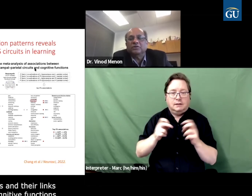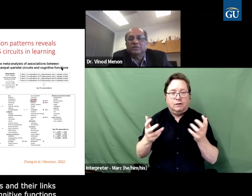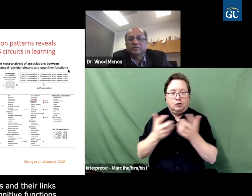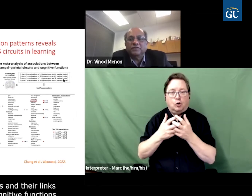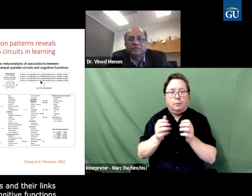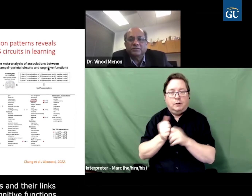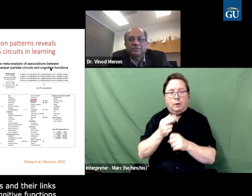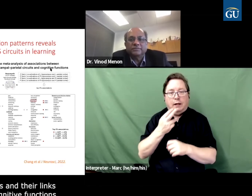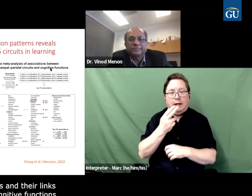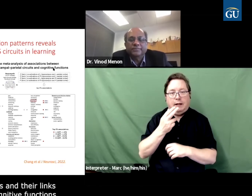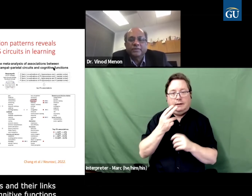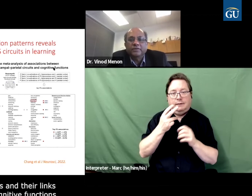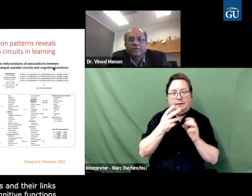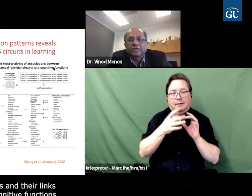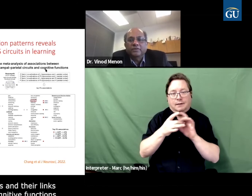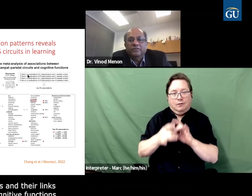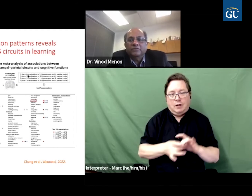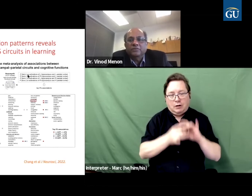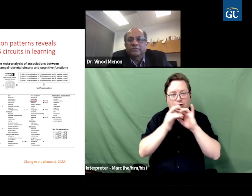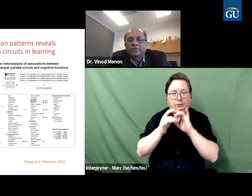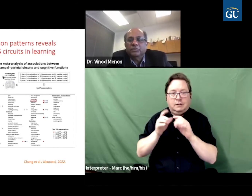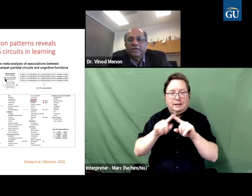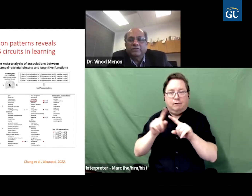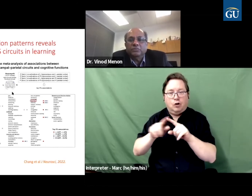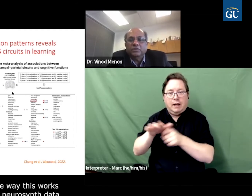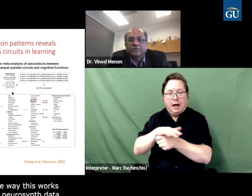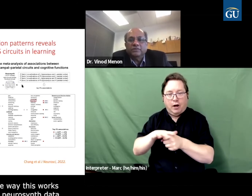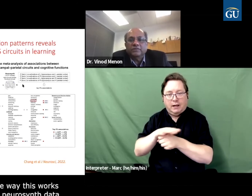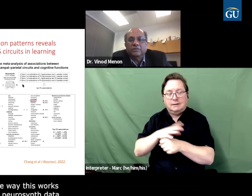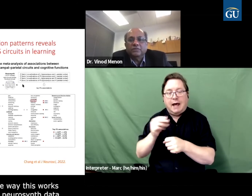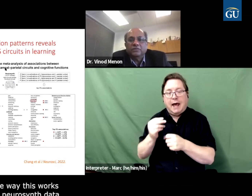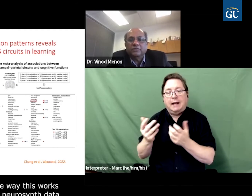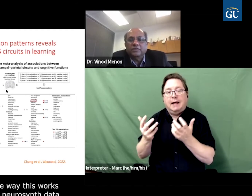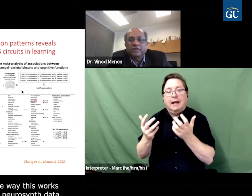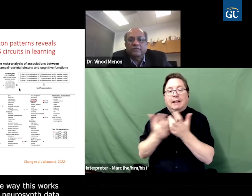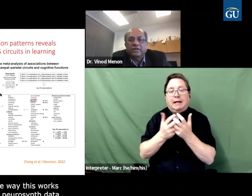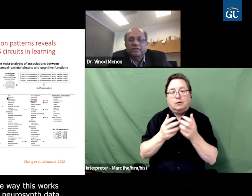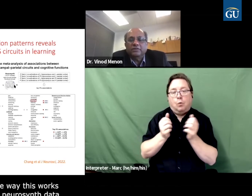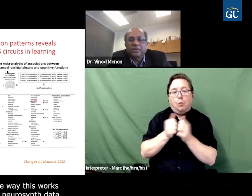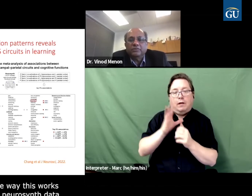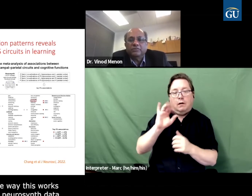and their links to cognitive functions